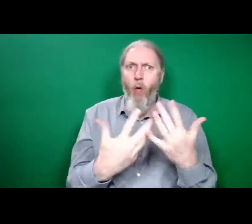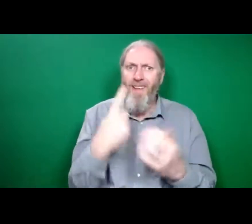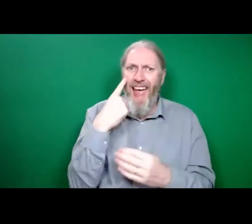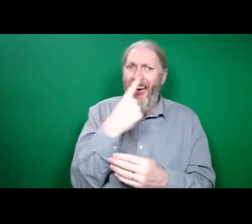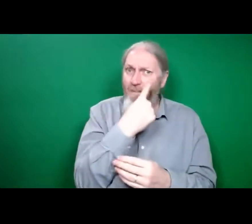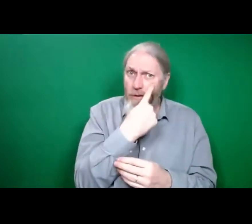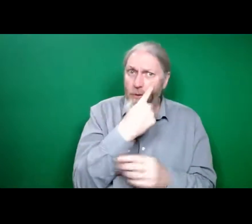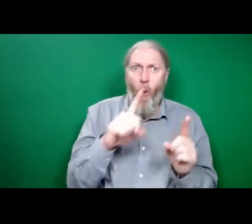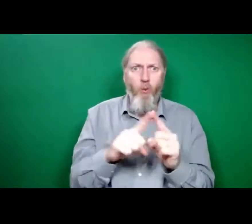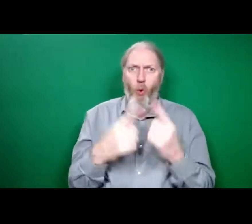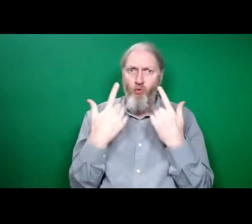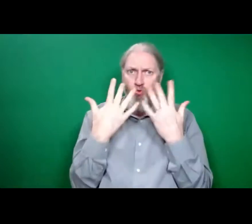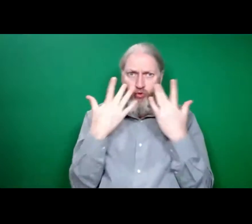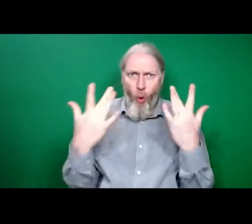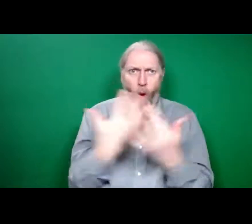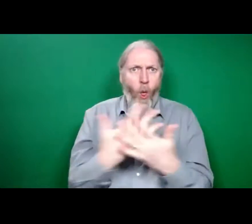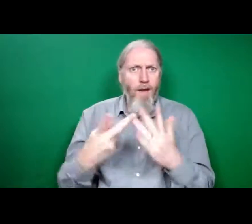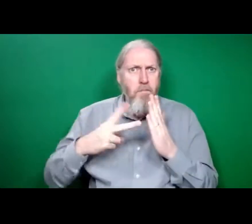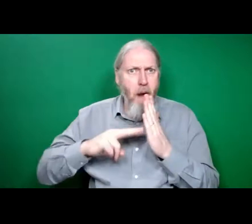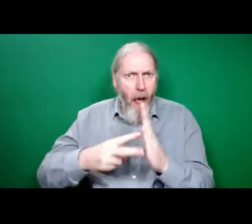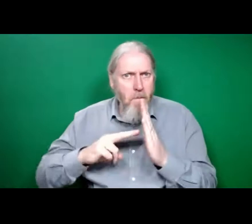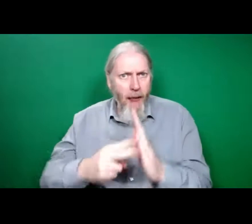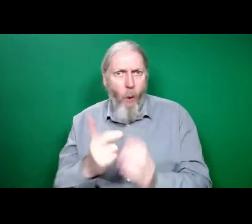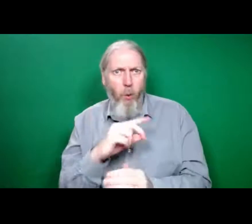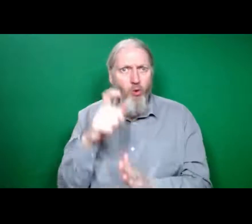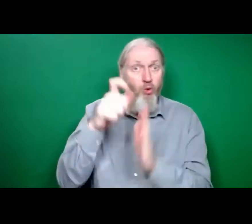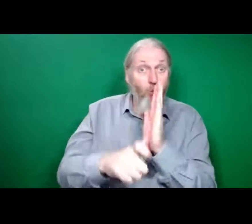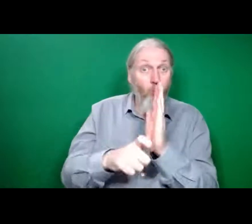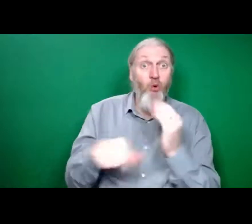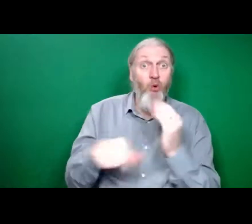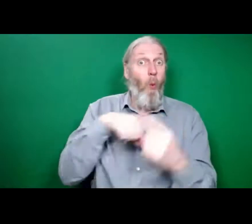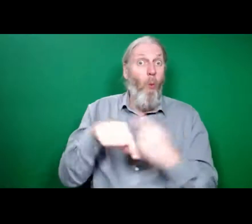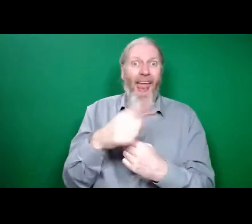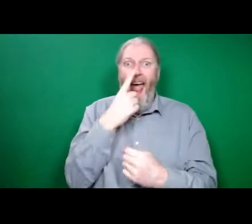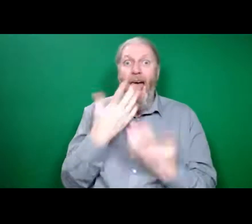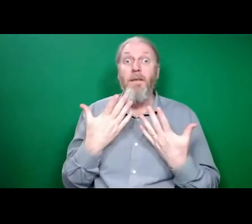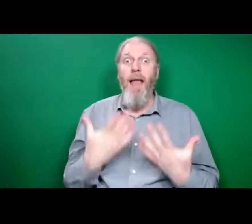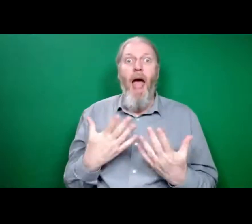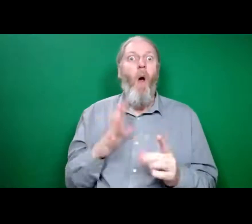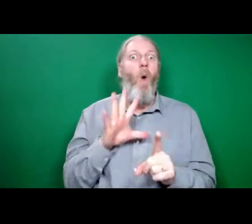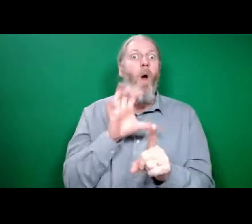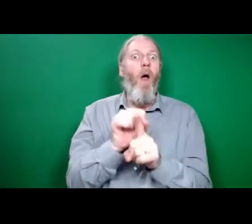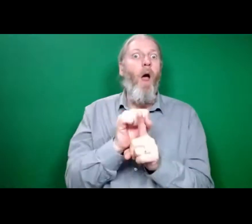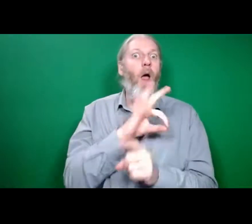and in the South East has only accelerated the significant challenges facing our high streets.